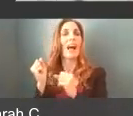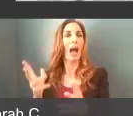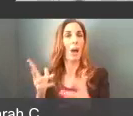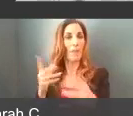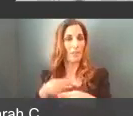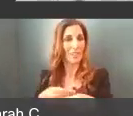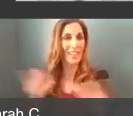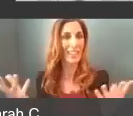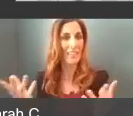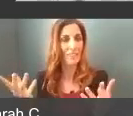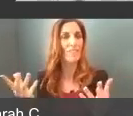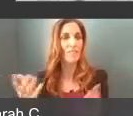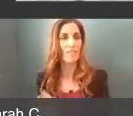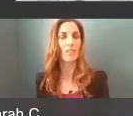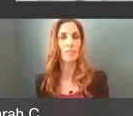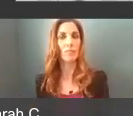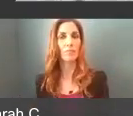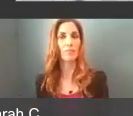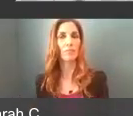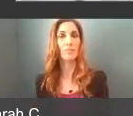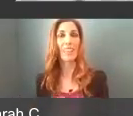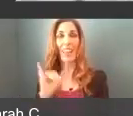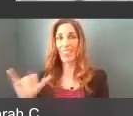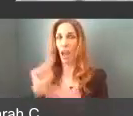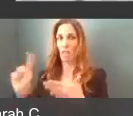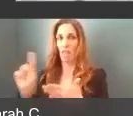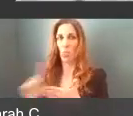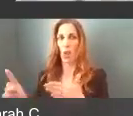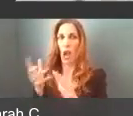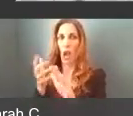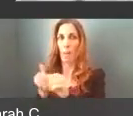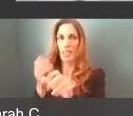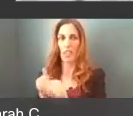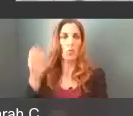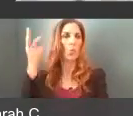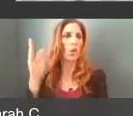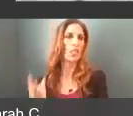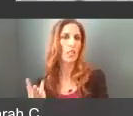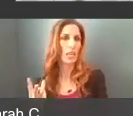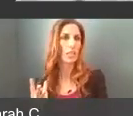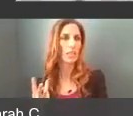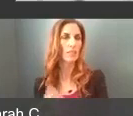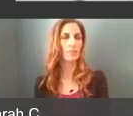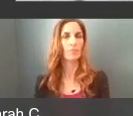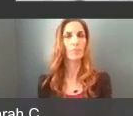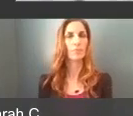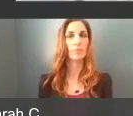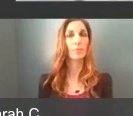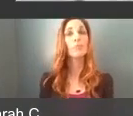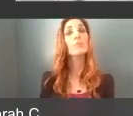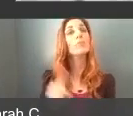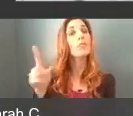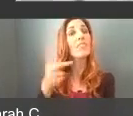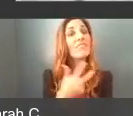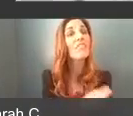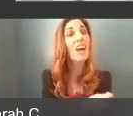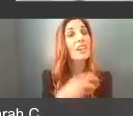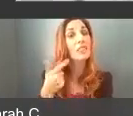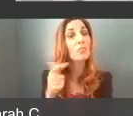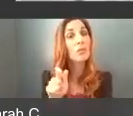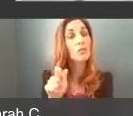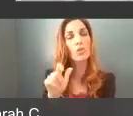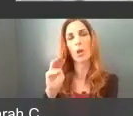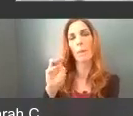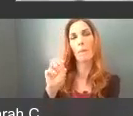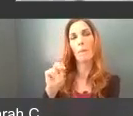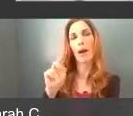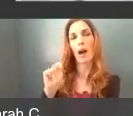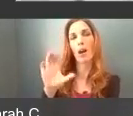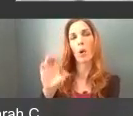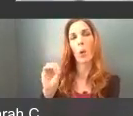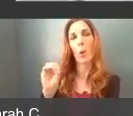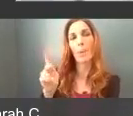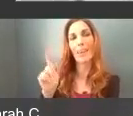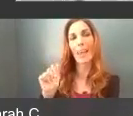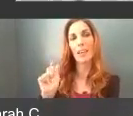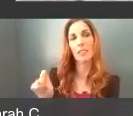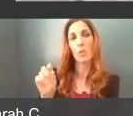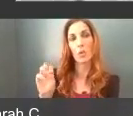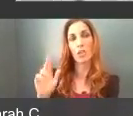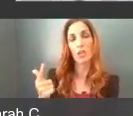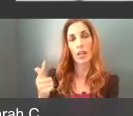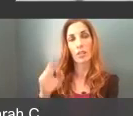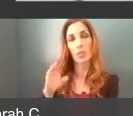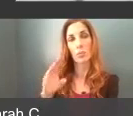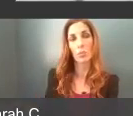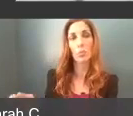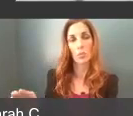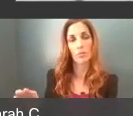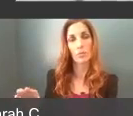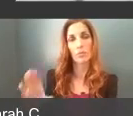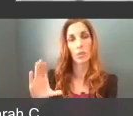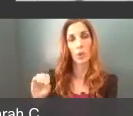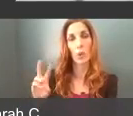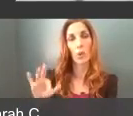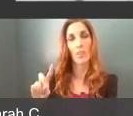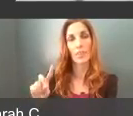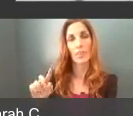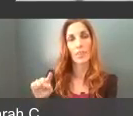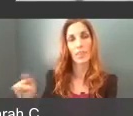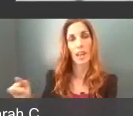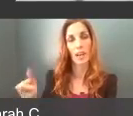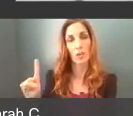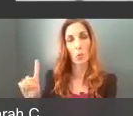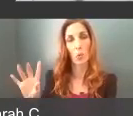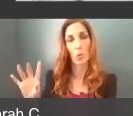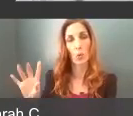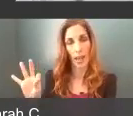and that will be updated weekly on Wednesdays. To get to the vaccine page, go to www.montcopa.org/COVID-19